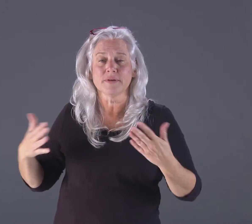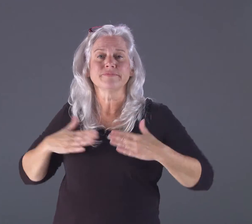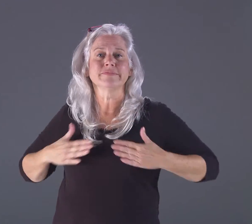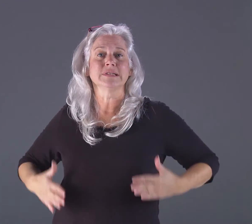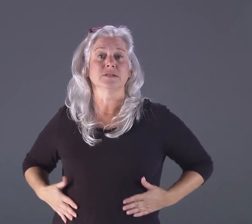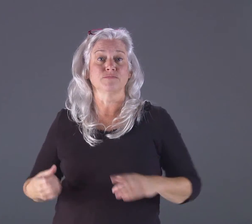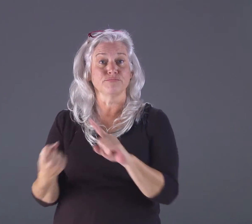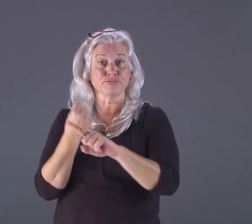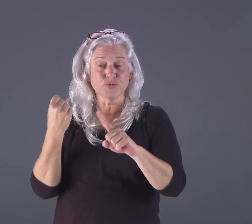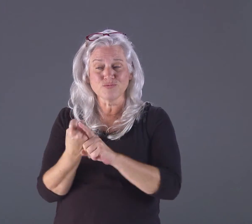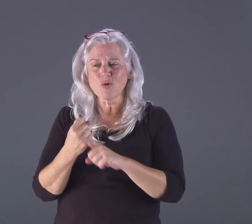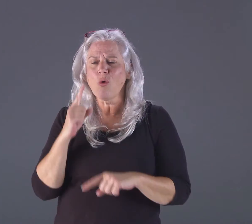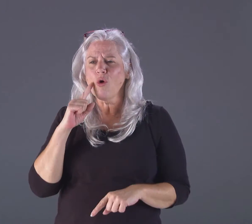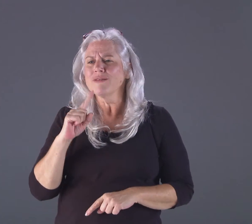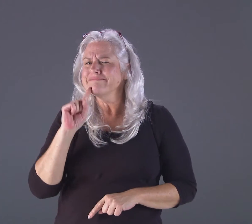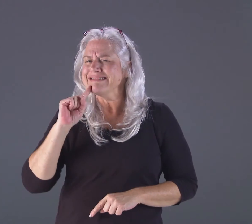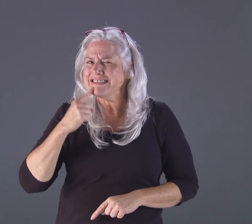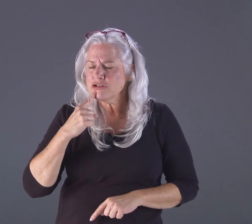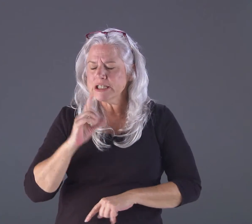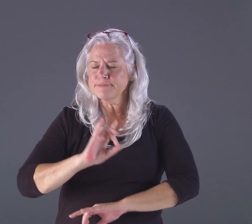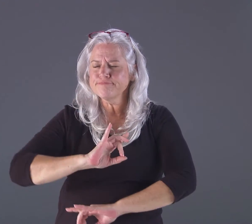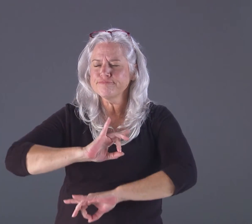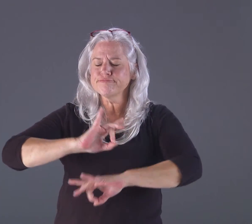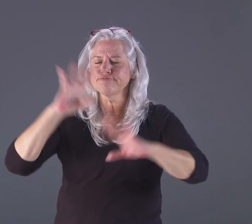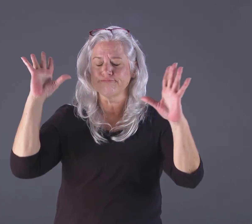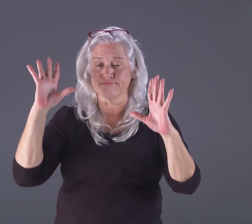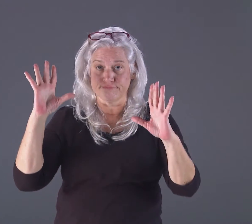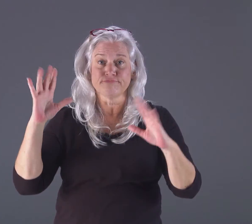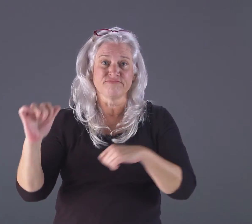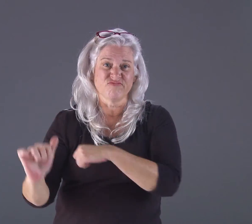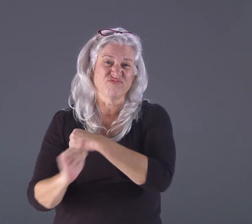when there is physical abuse or threats of immediate physical harm.